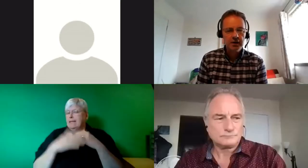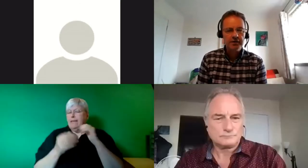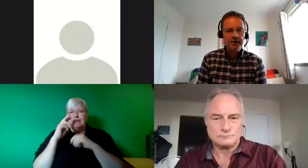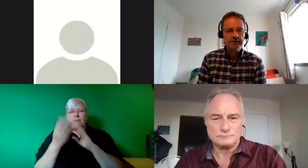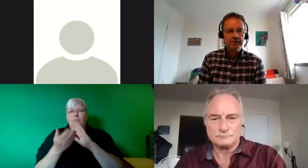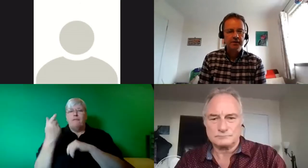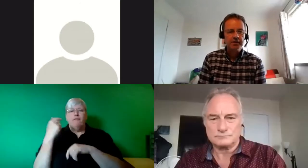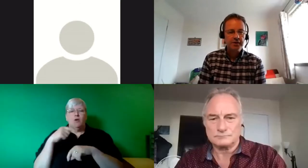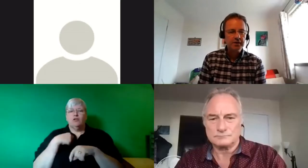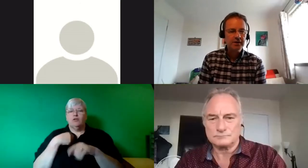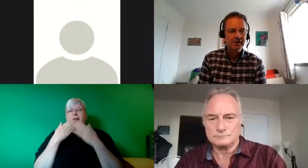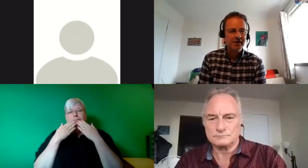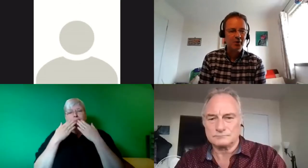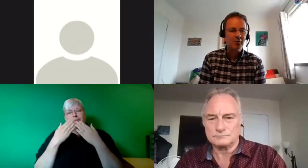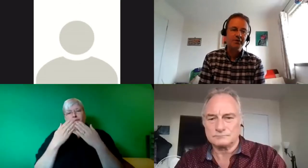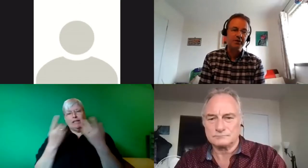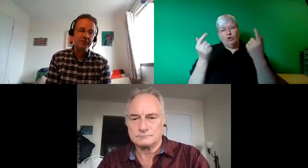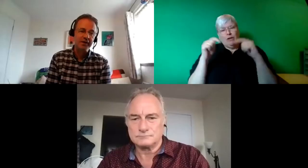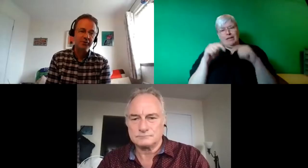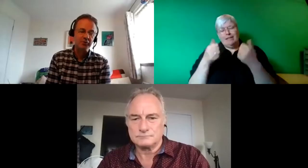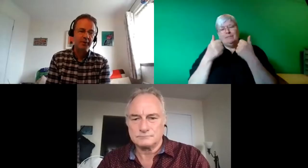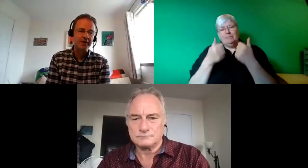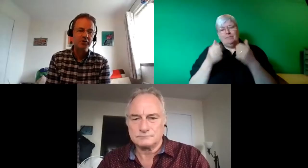thankfully you're here and hopefully your feet aren't too wet Sean.